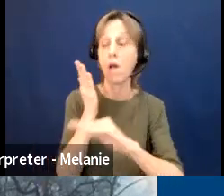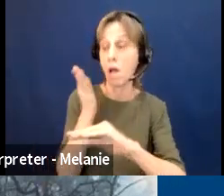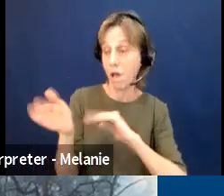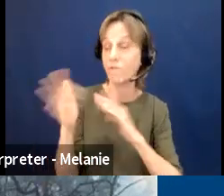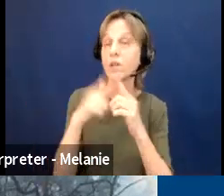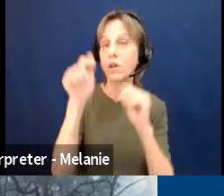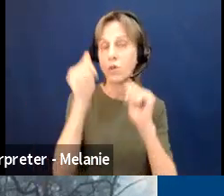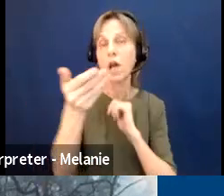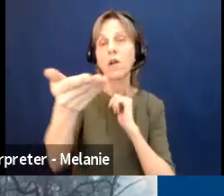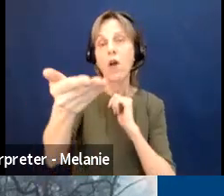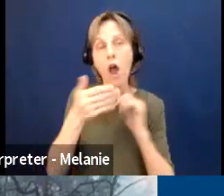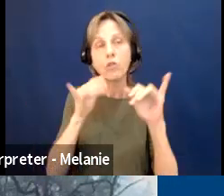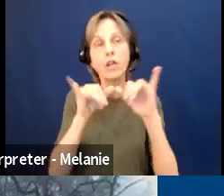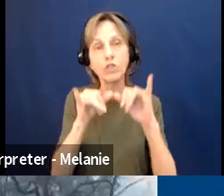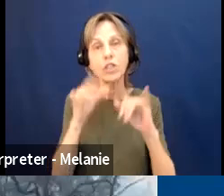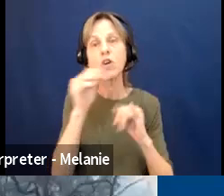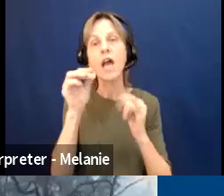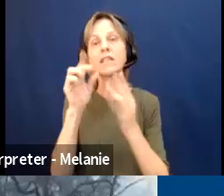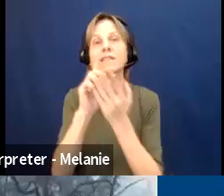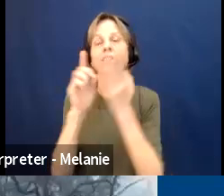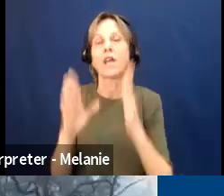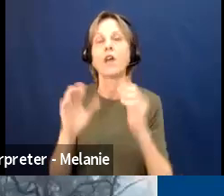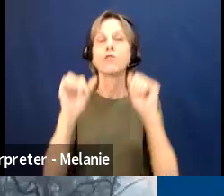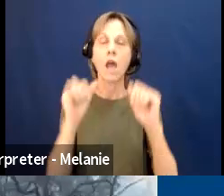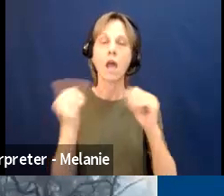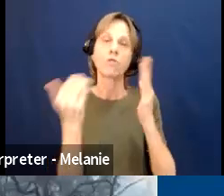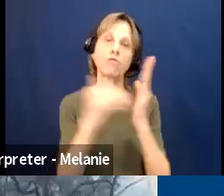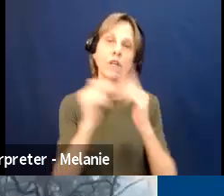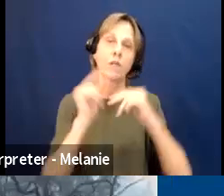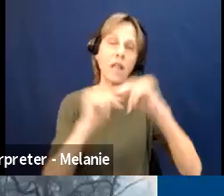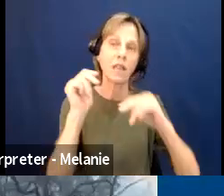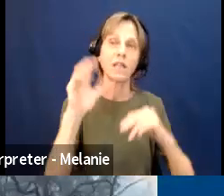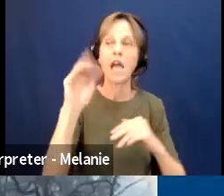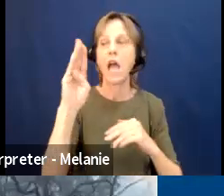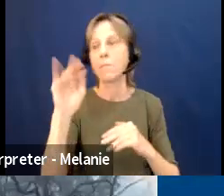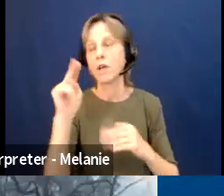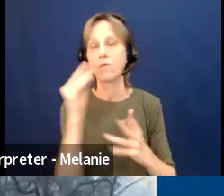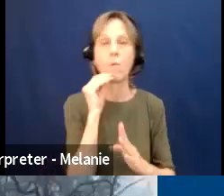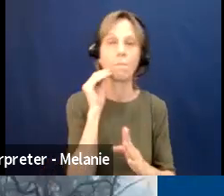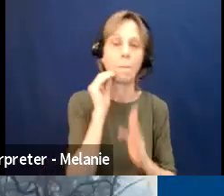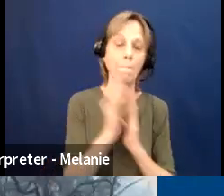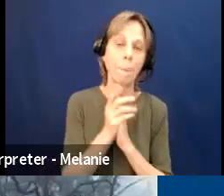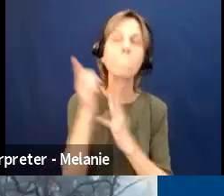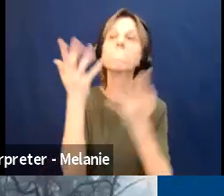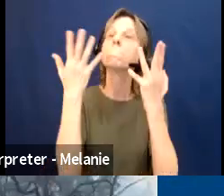or designer to rebuild the cabin or the home contractors were mentioned in Larimer county you